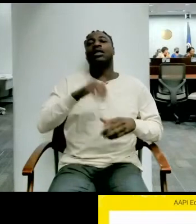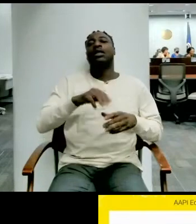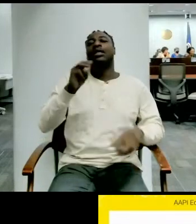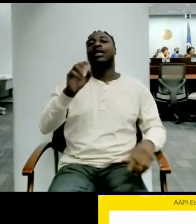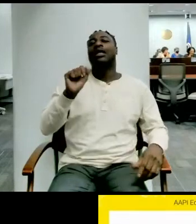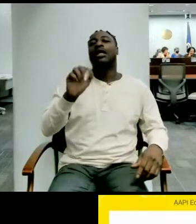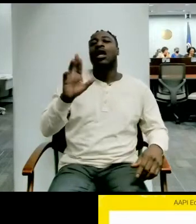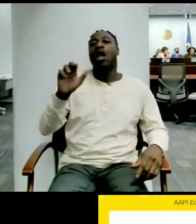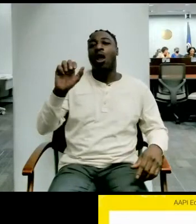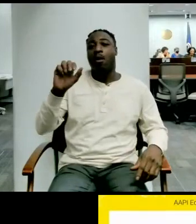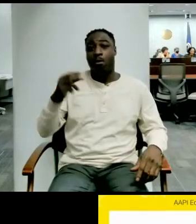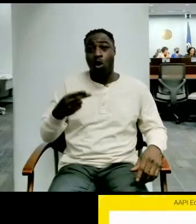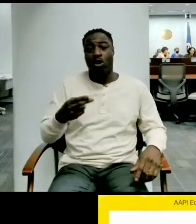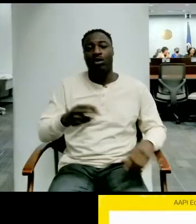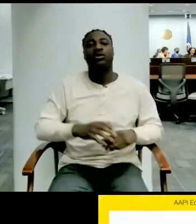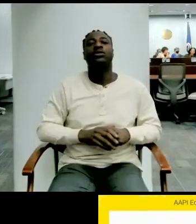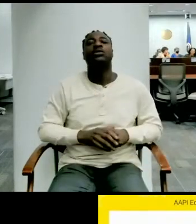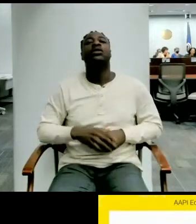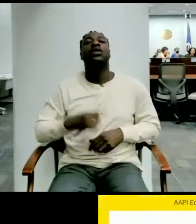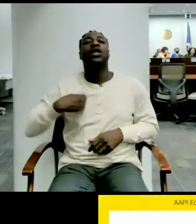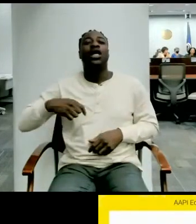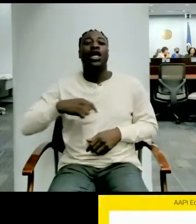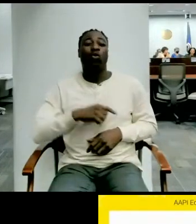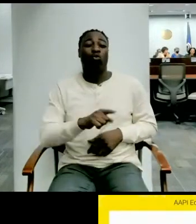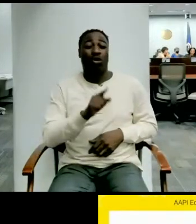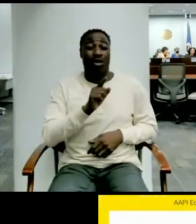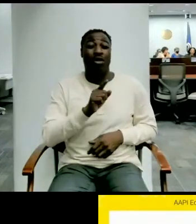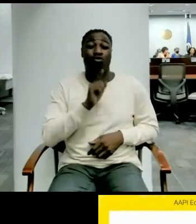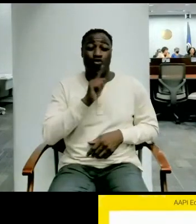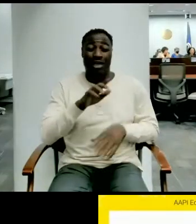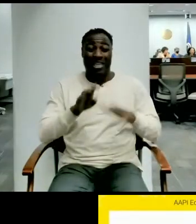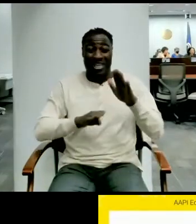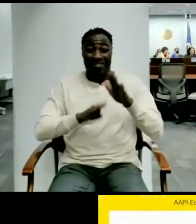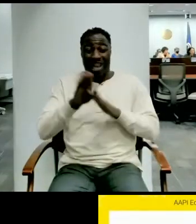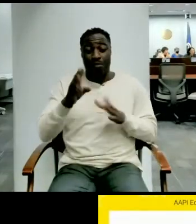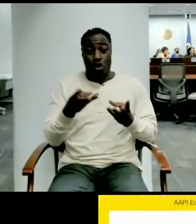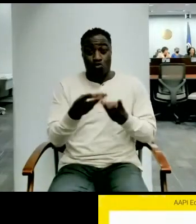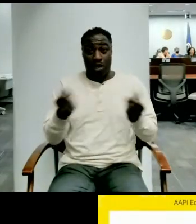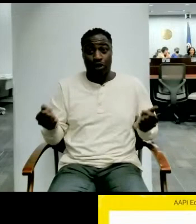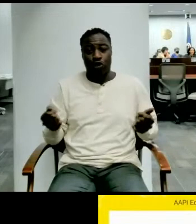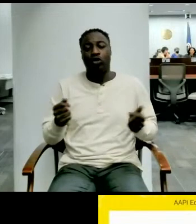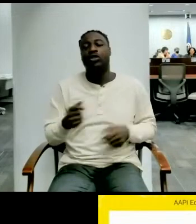We really pushed out a resolution unanimously, but also have been following that up with things like,